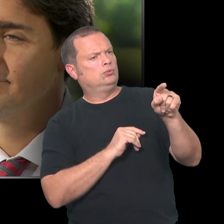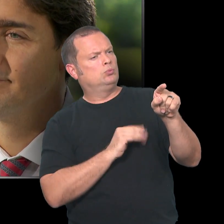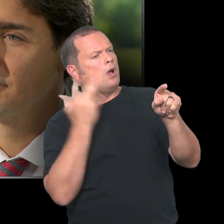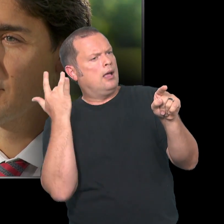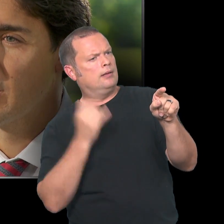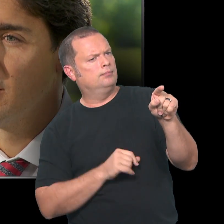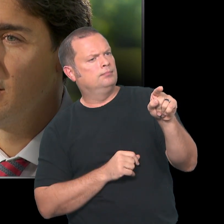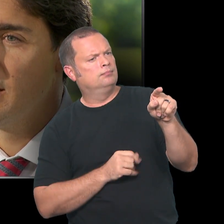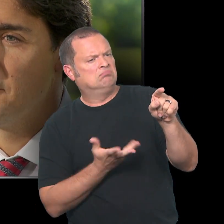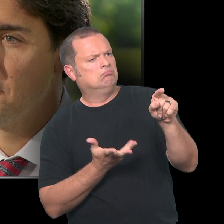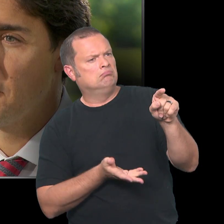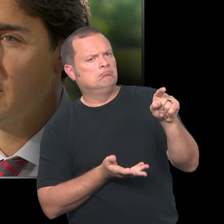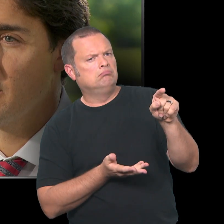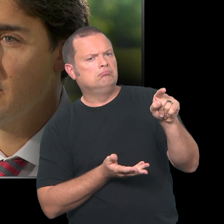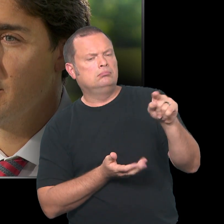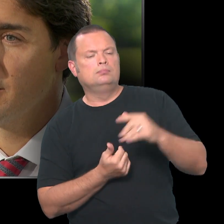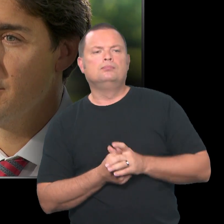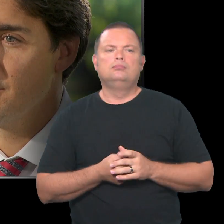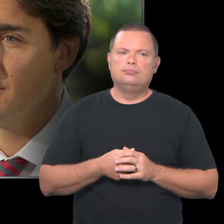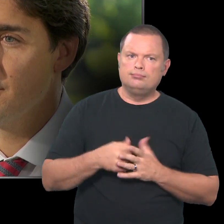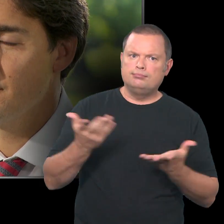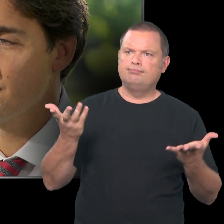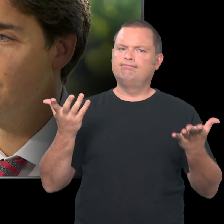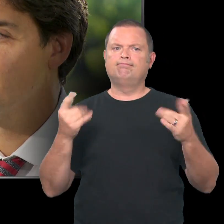should make you a Prime Minister?